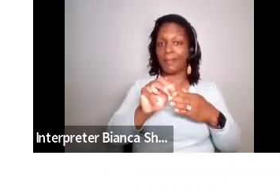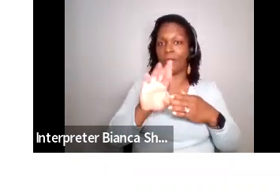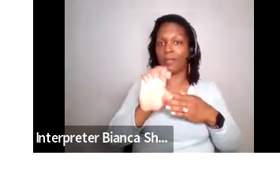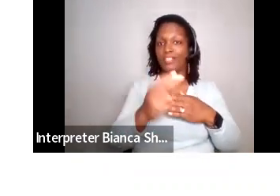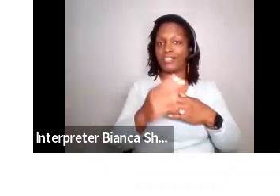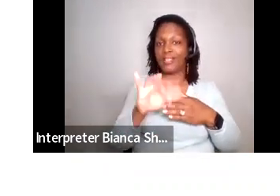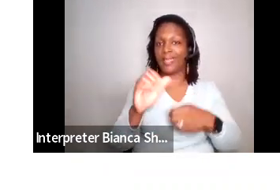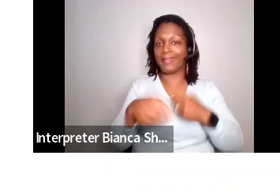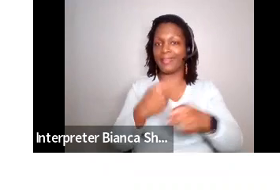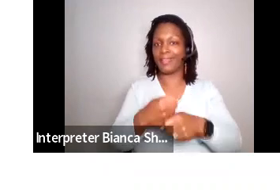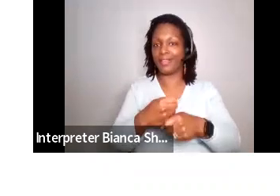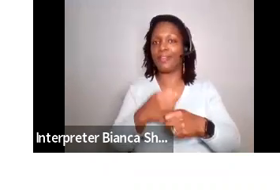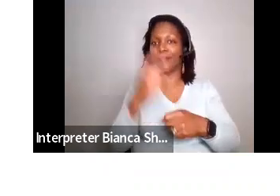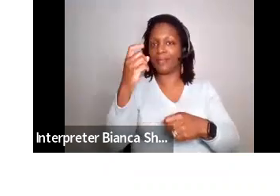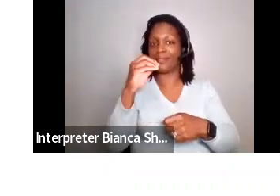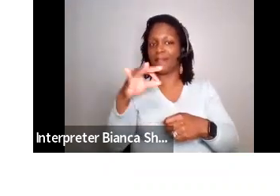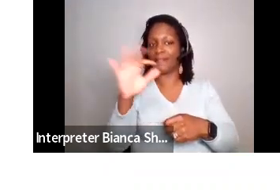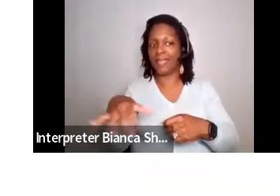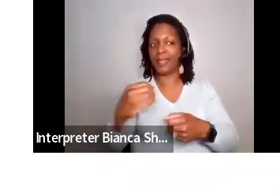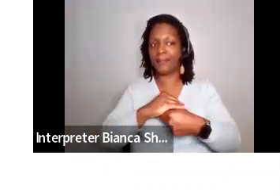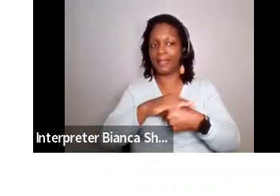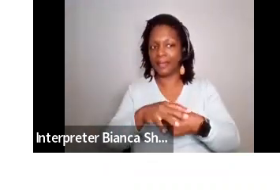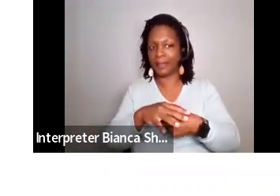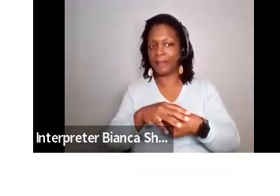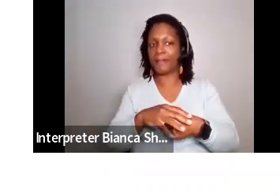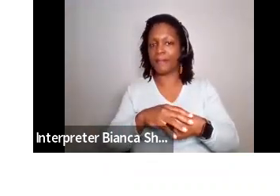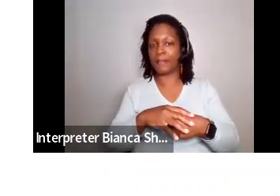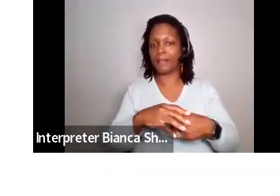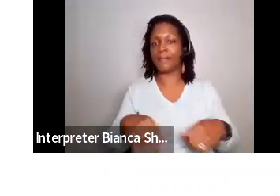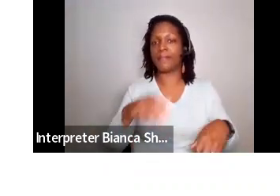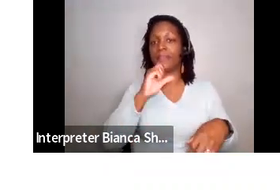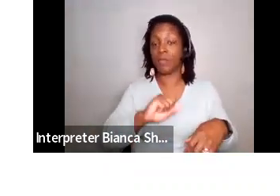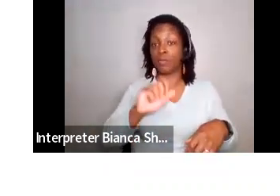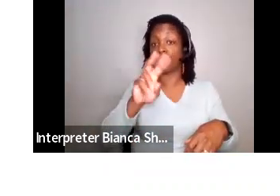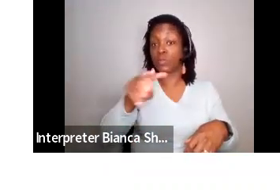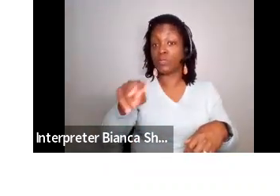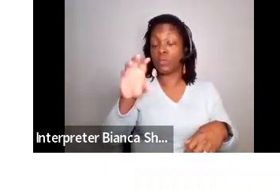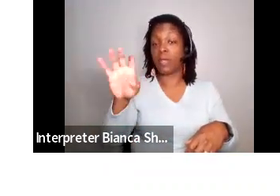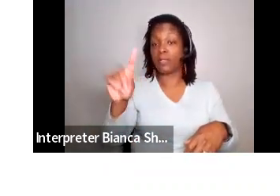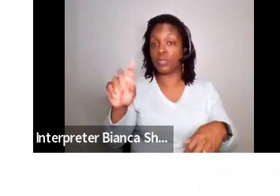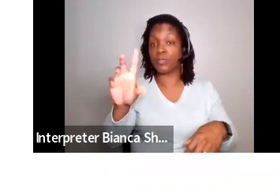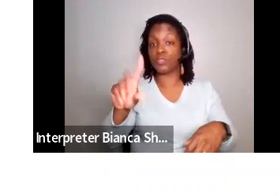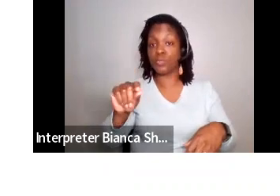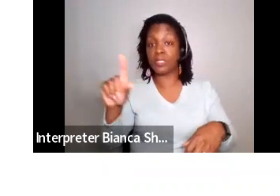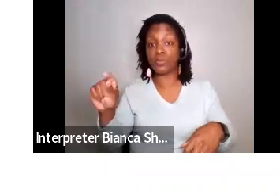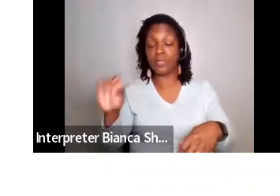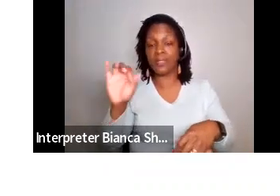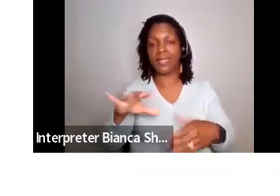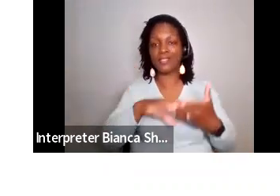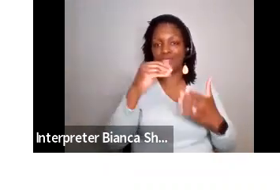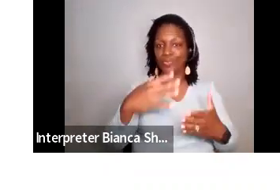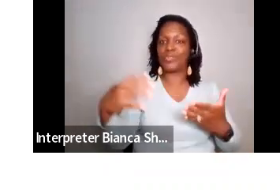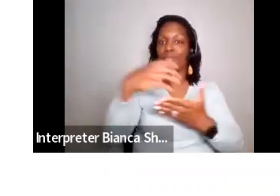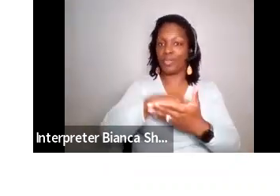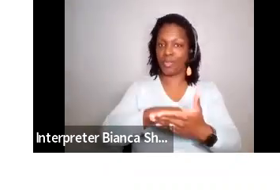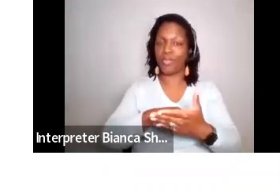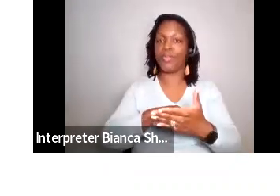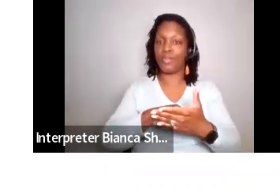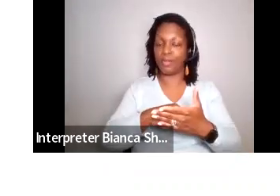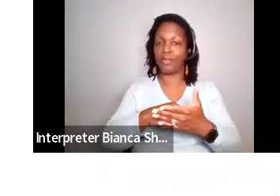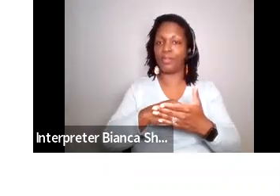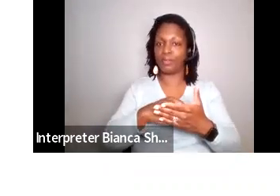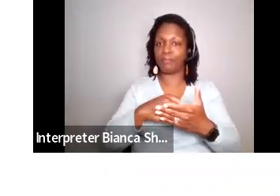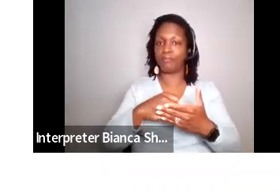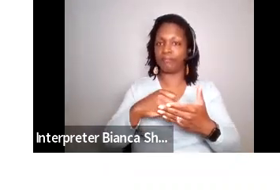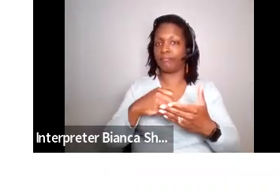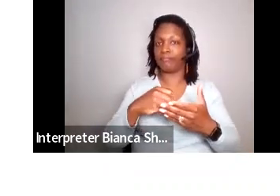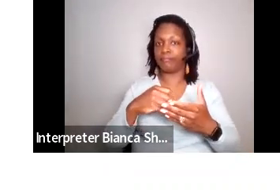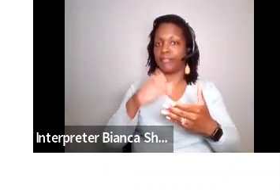Recognizing Tim 8 under age, 22 in October, of 2,020, and reminding him that student on income exclusion no longer applied.